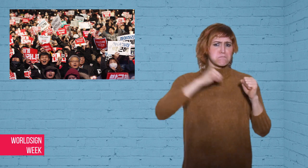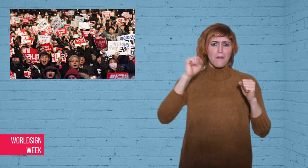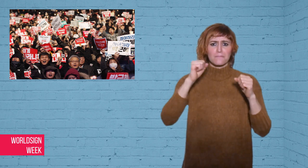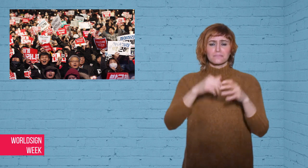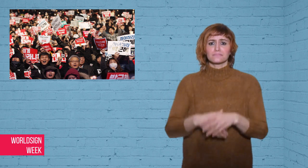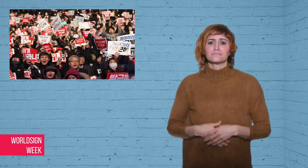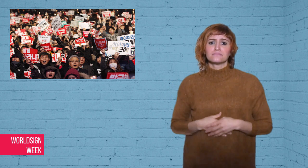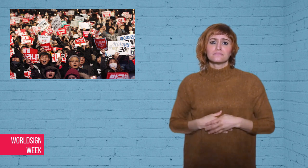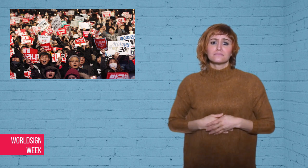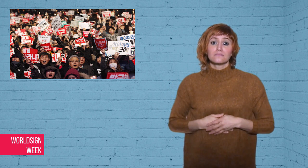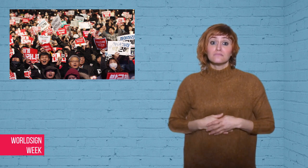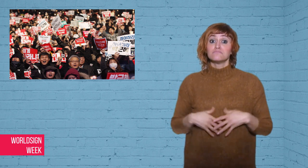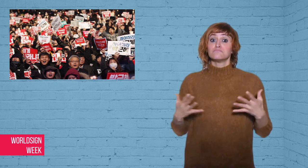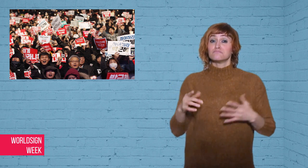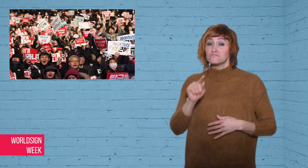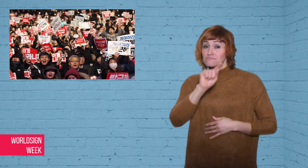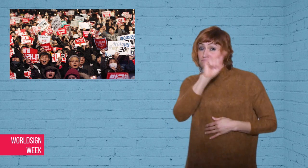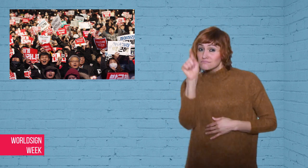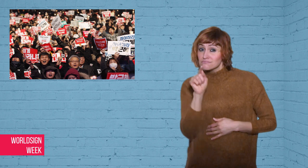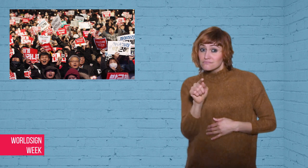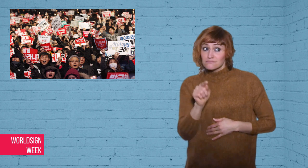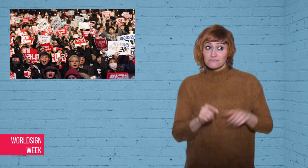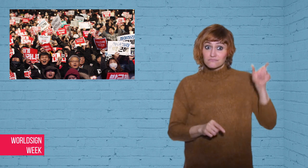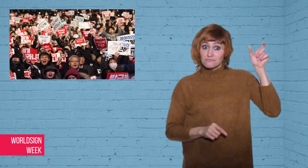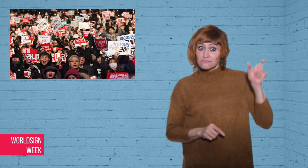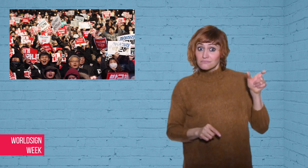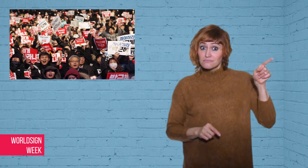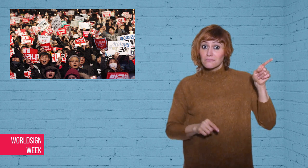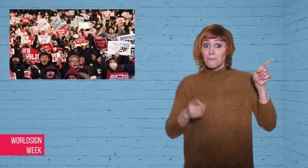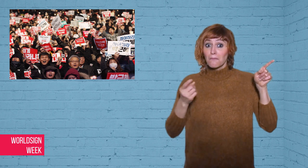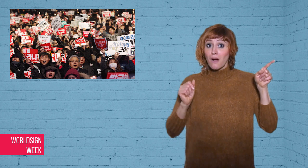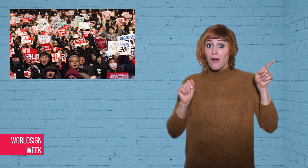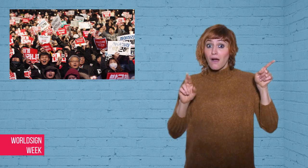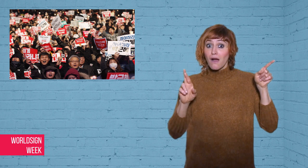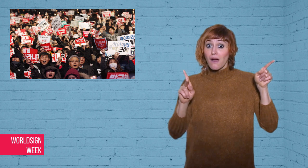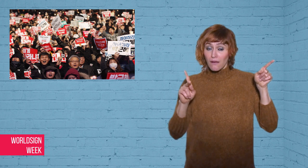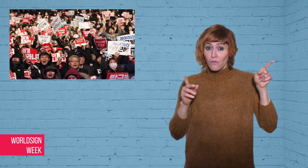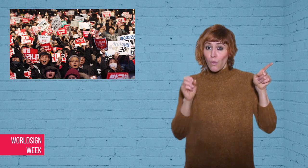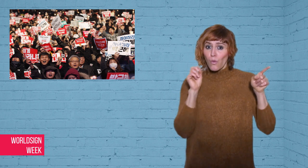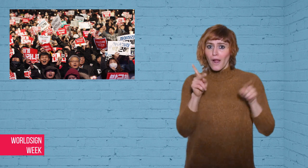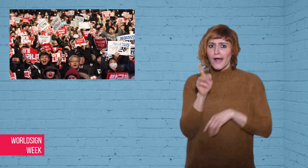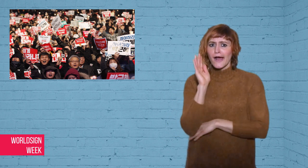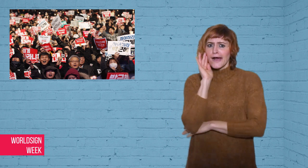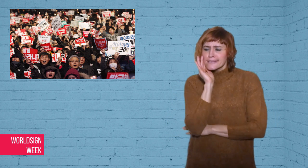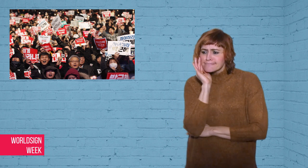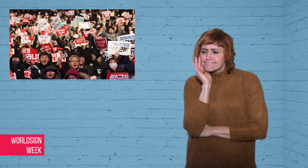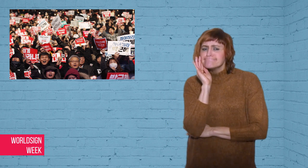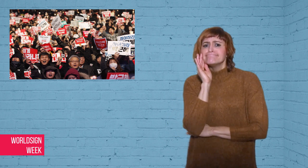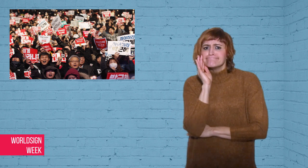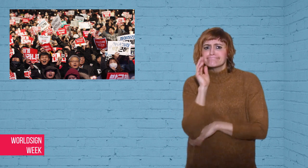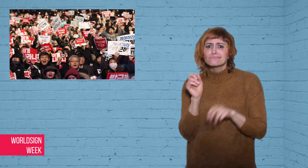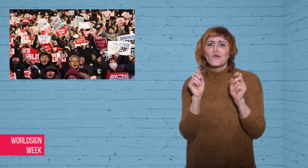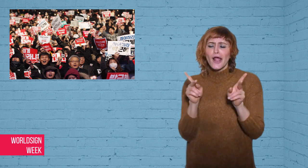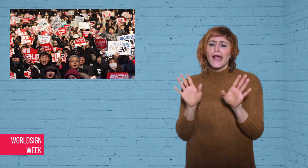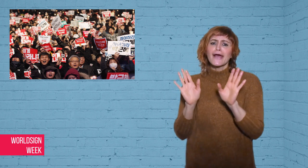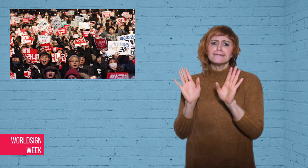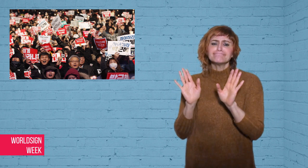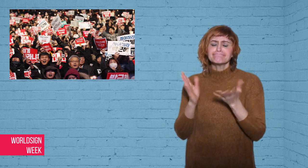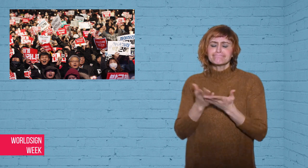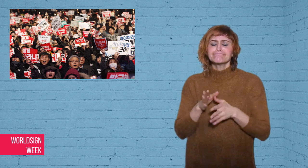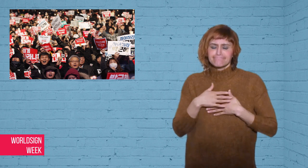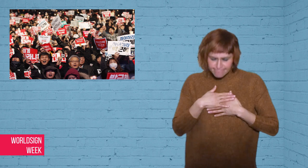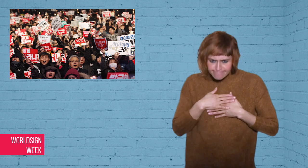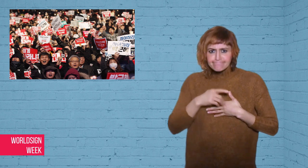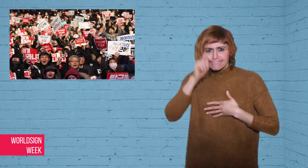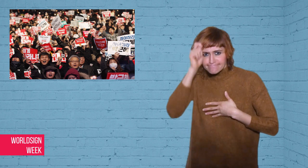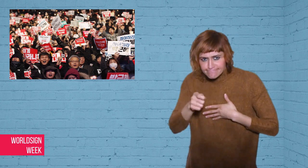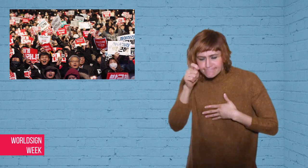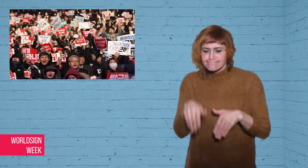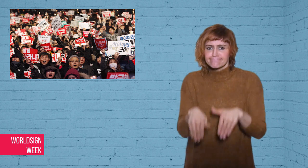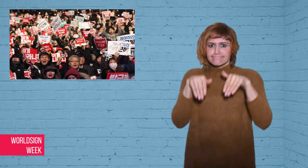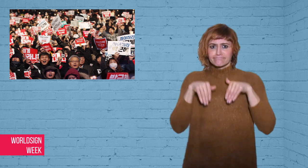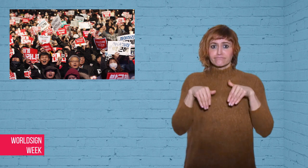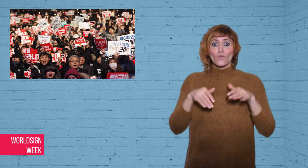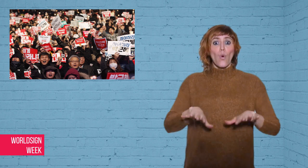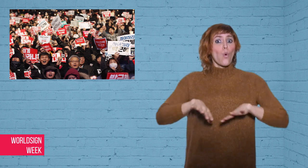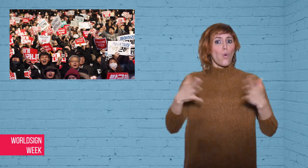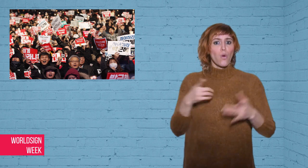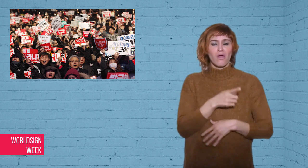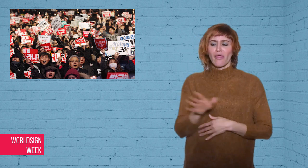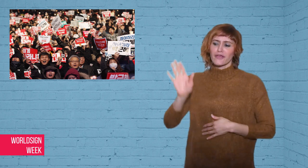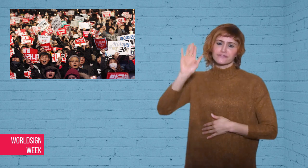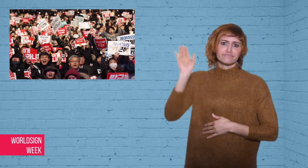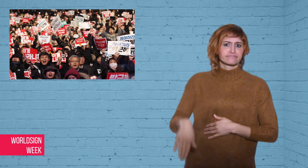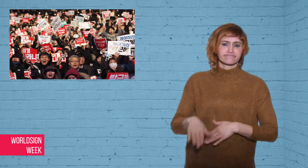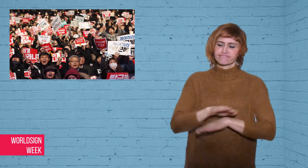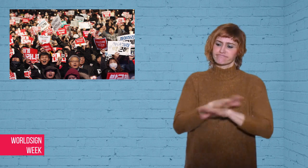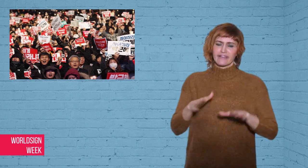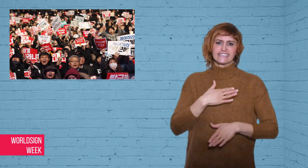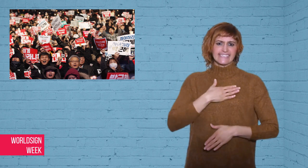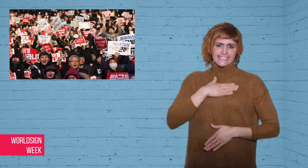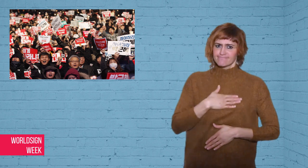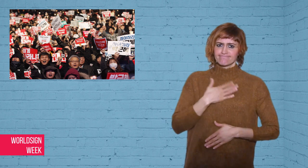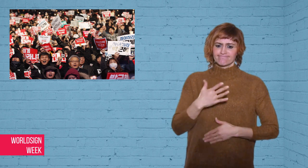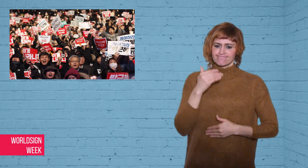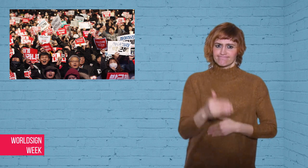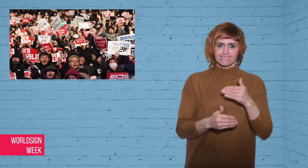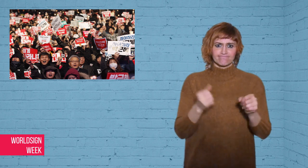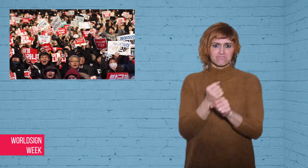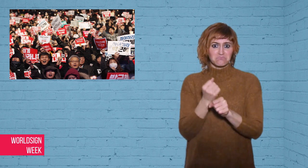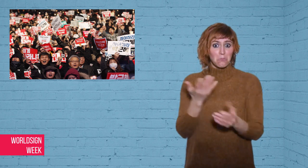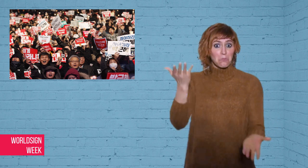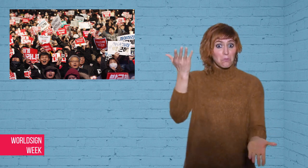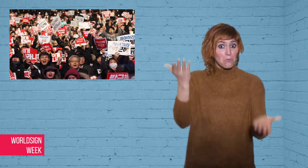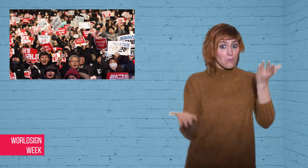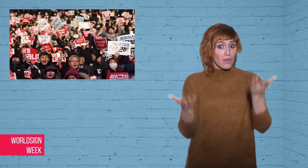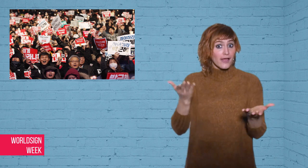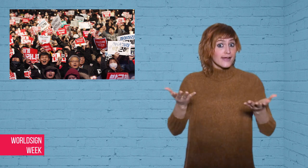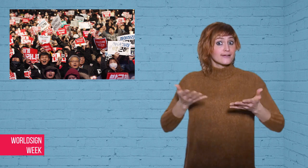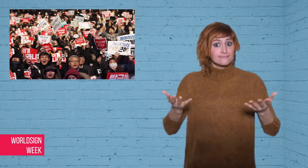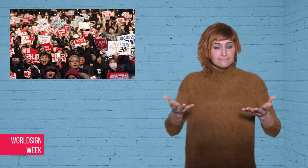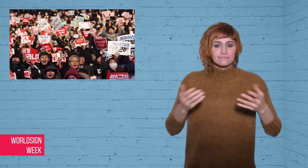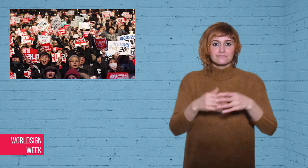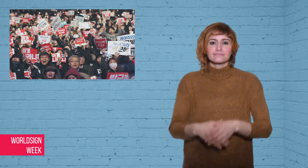the demands for her resignation?